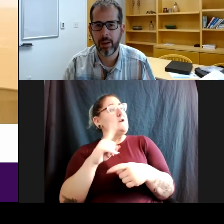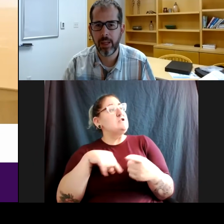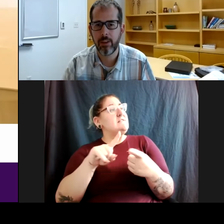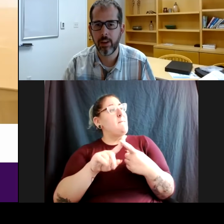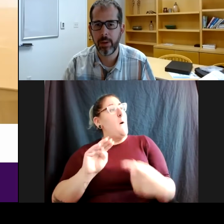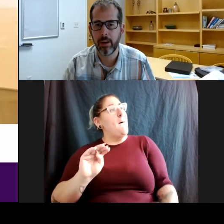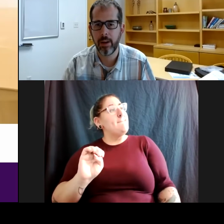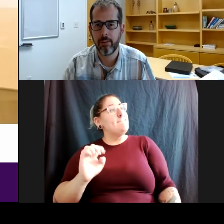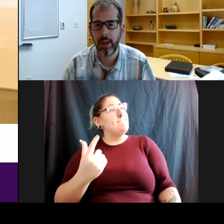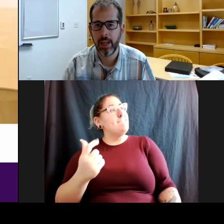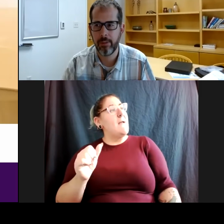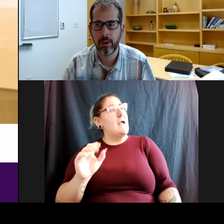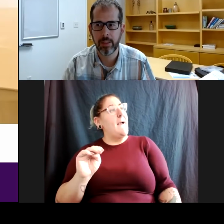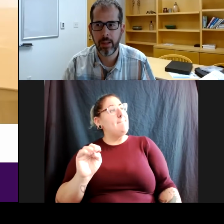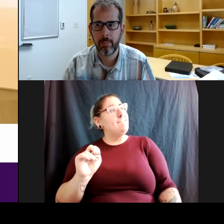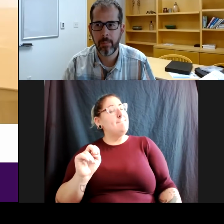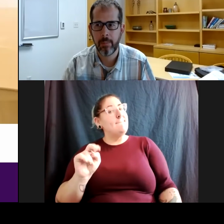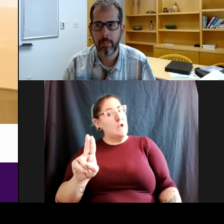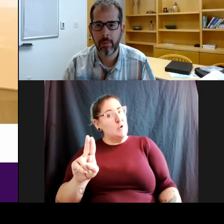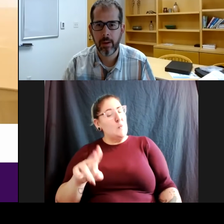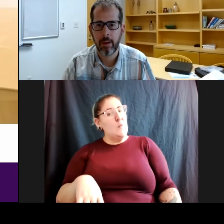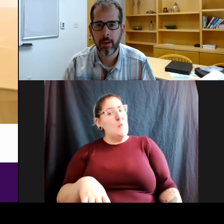so mega menu should appear on hover and focus state?